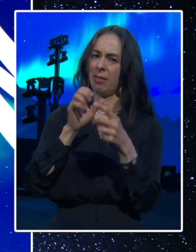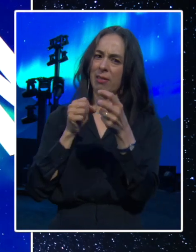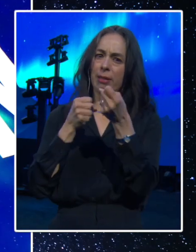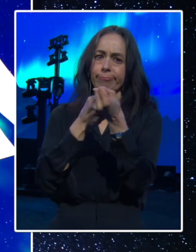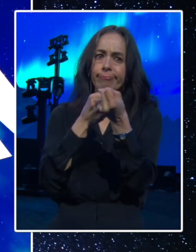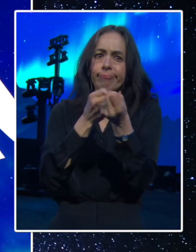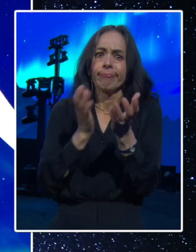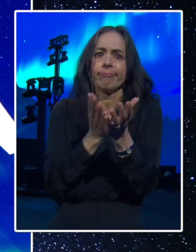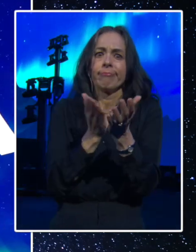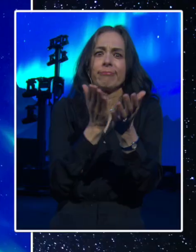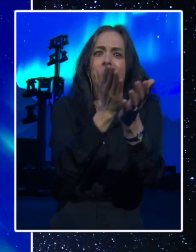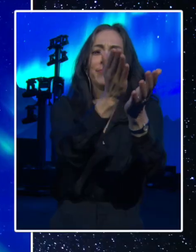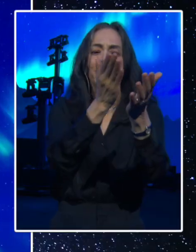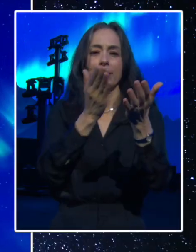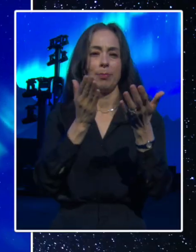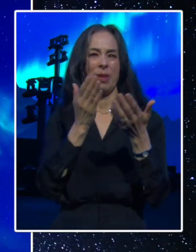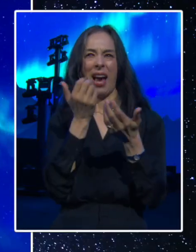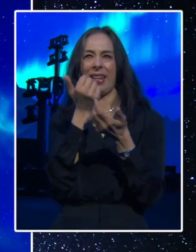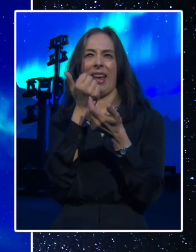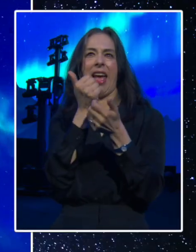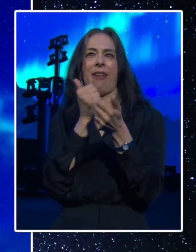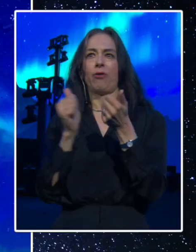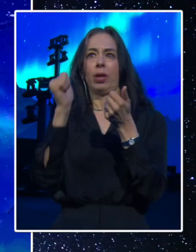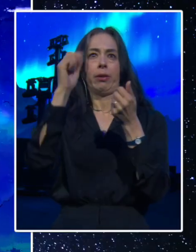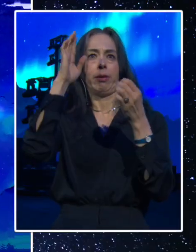For each of you, ambition means different things.